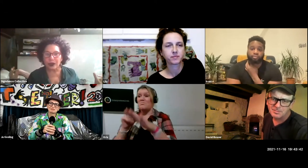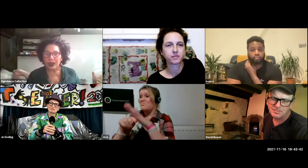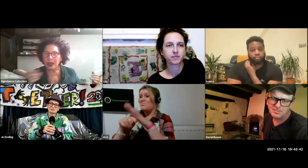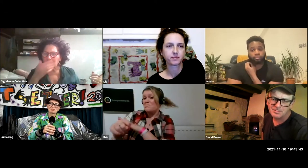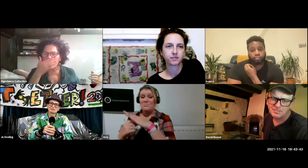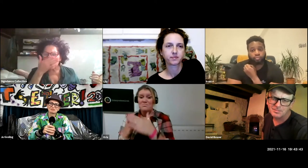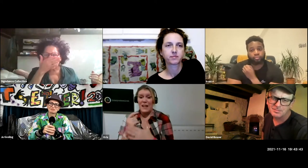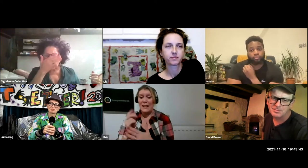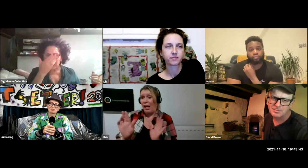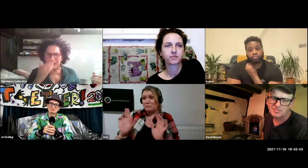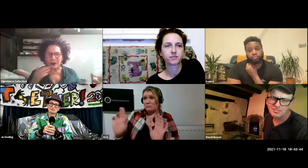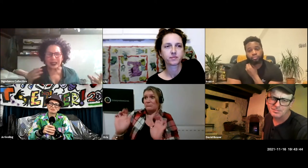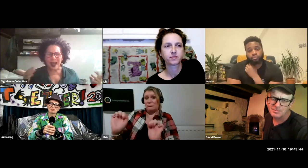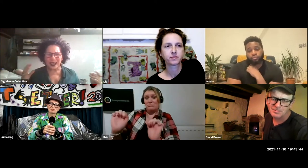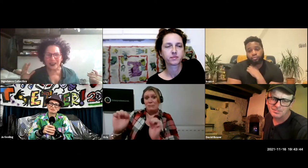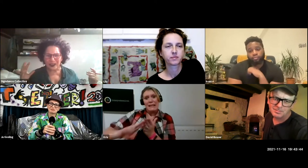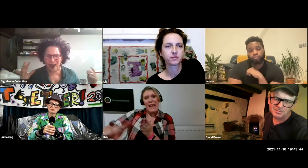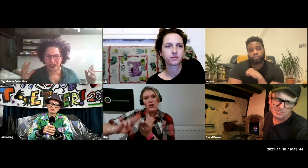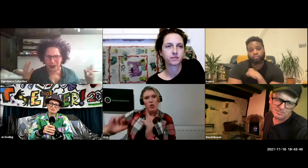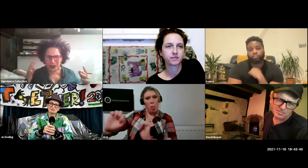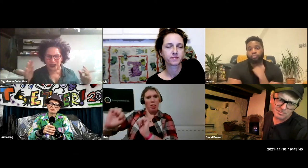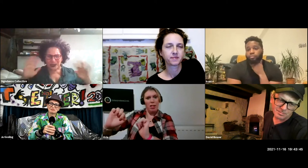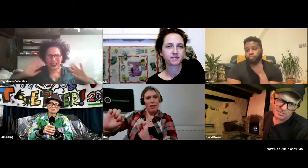a whole range of animals participating.